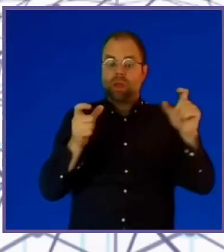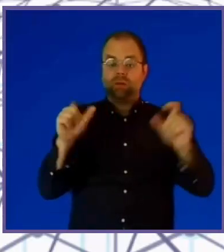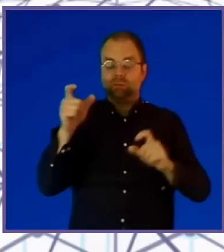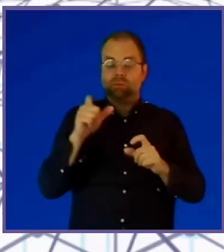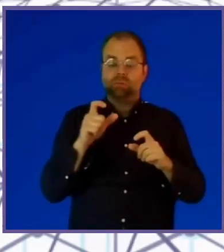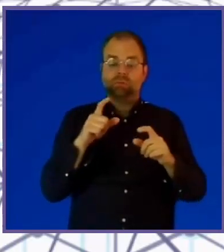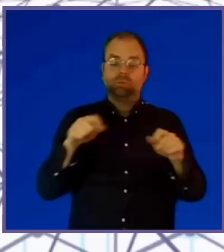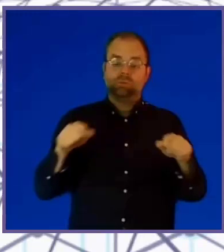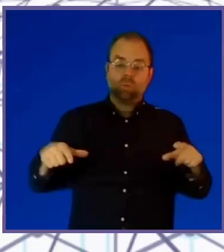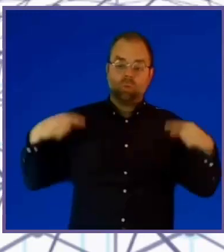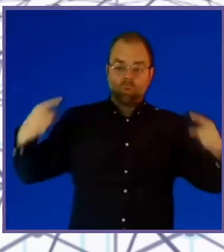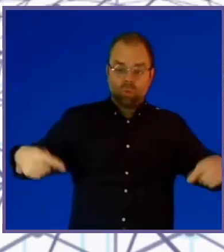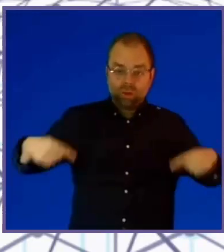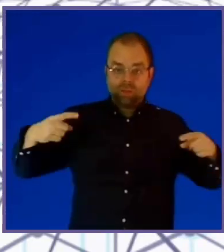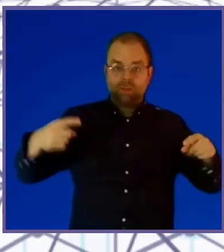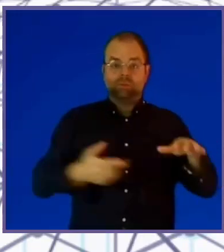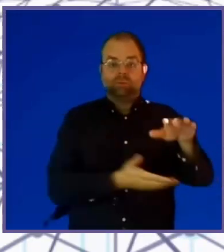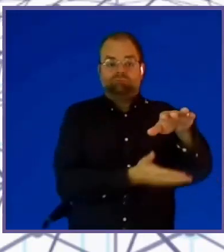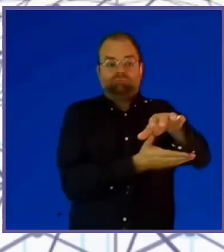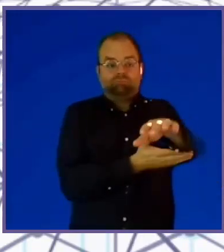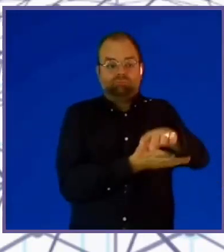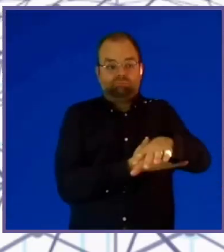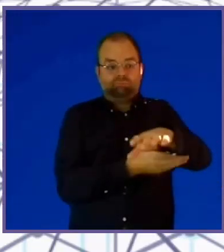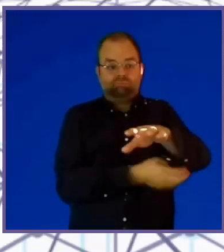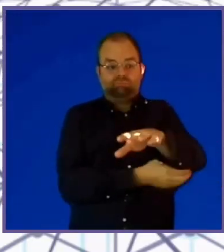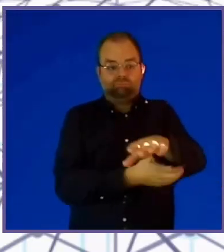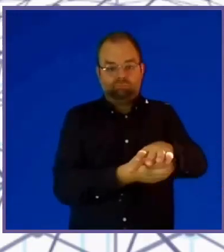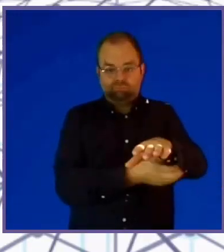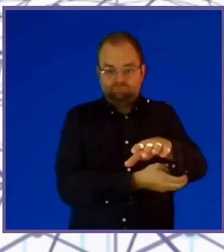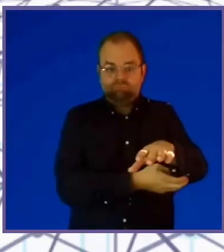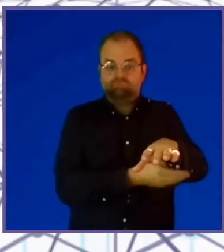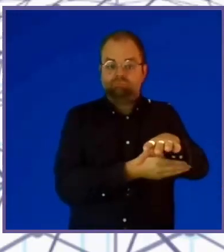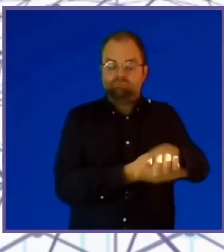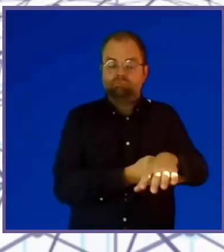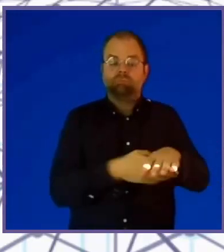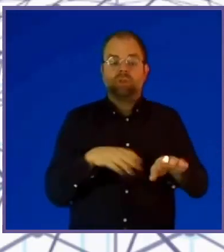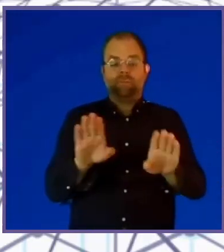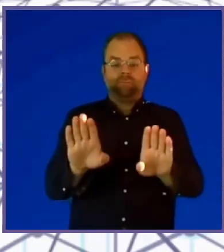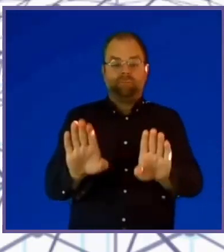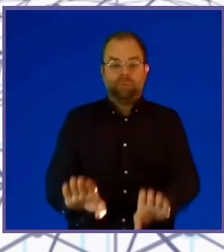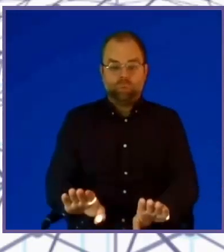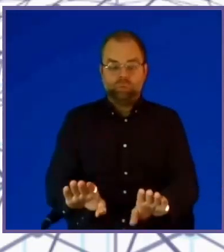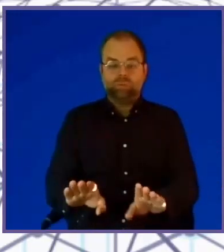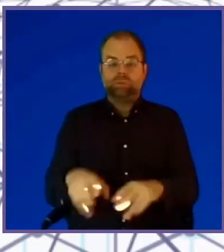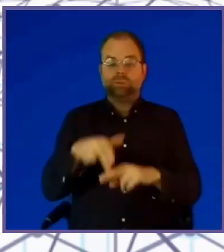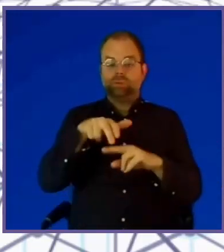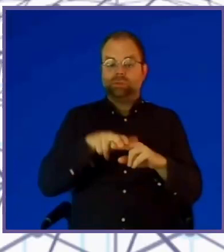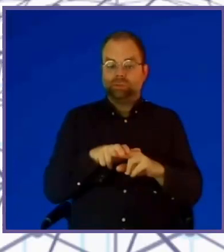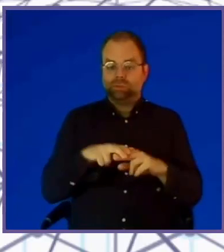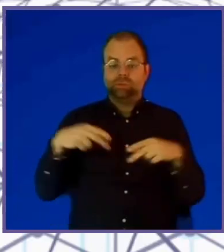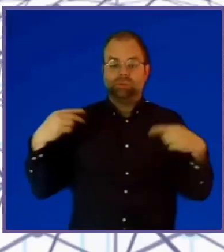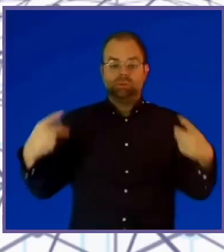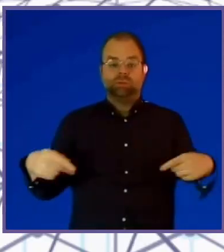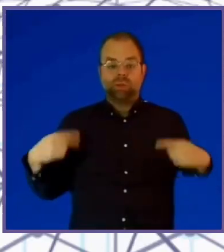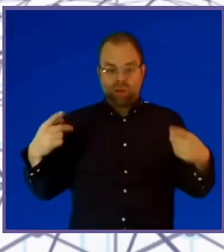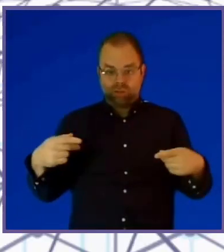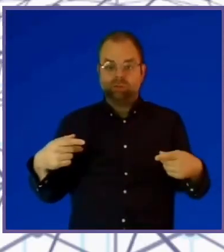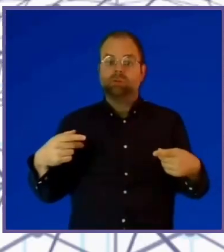These five simple components were recommended by CDCA for the pilot, considering its manufacturability